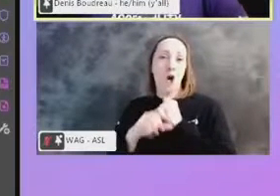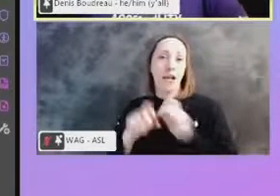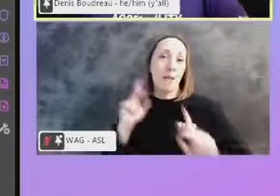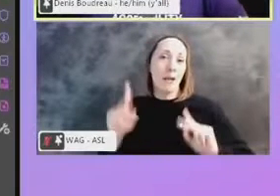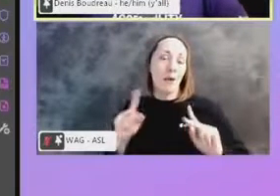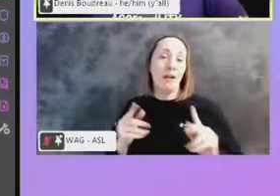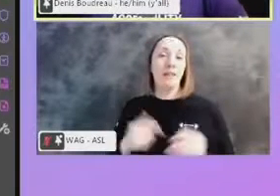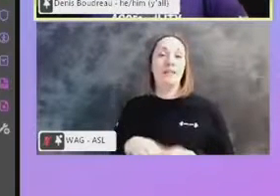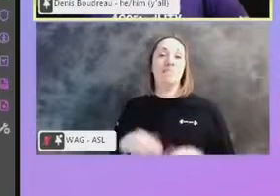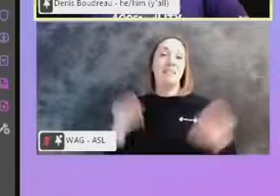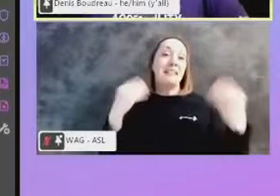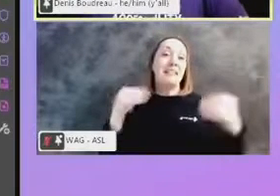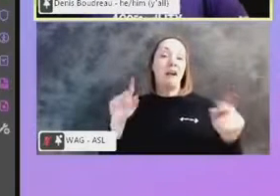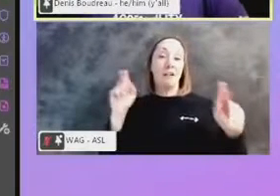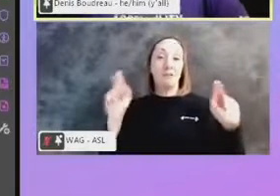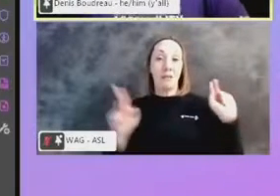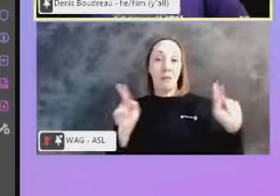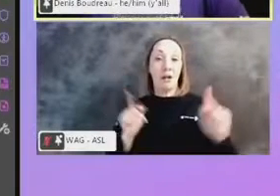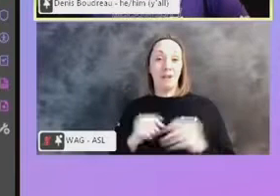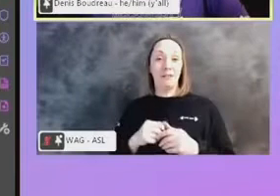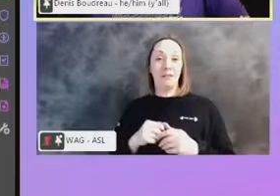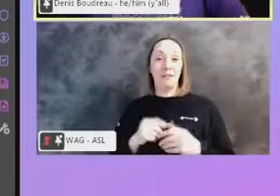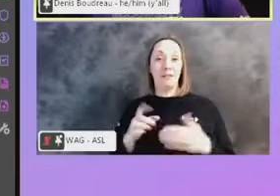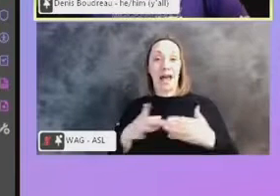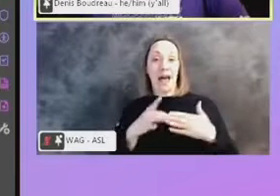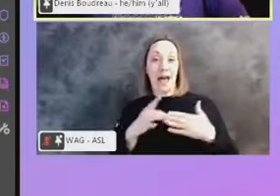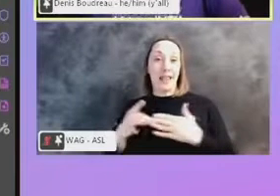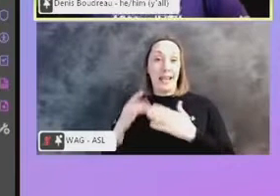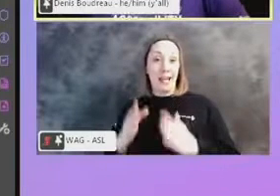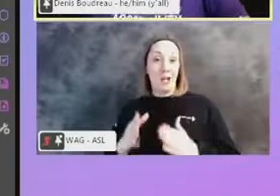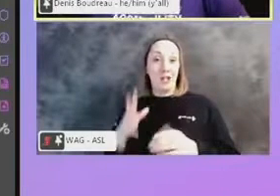Meant to meant to speaking professionals, communication